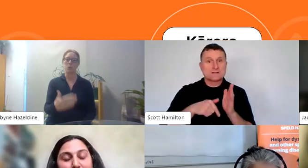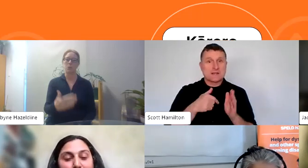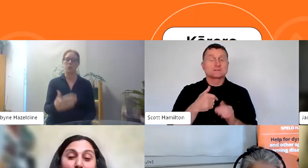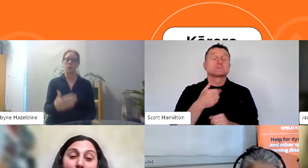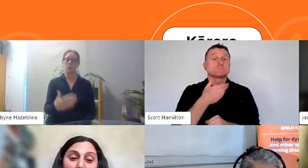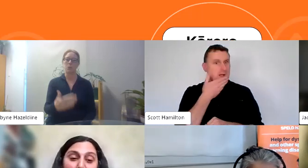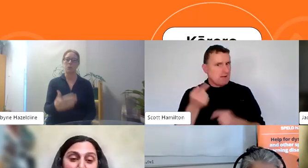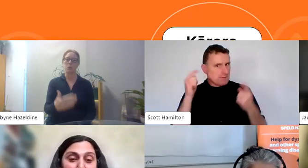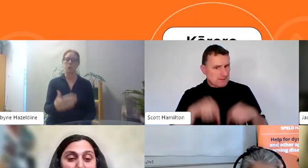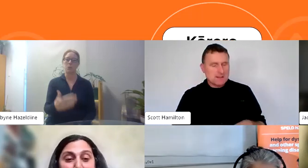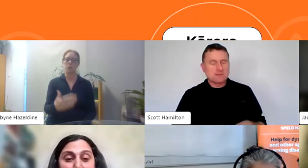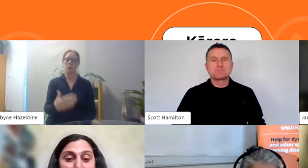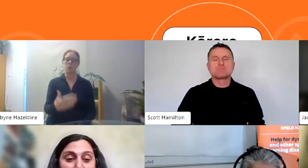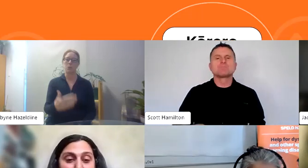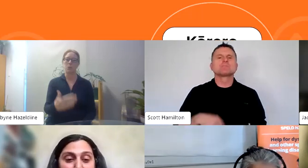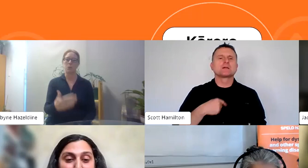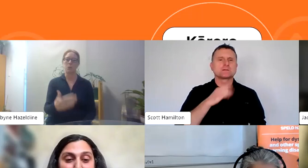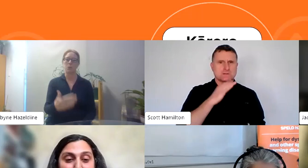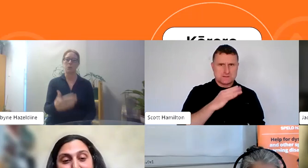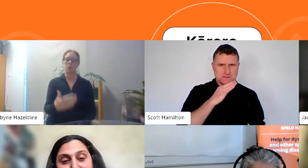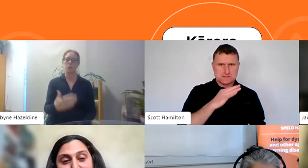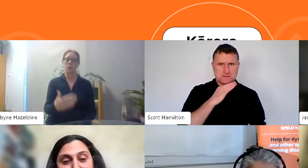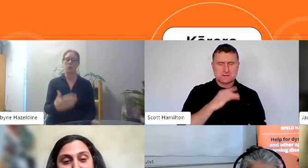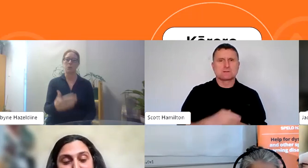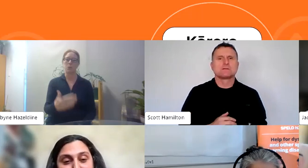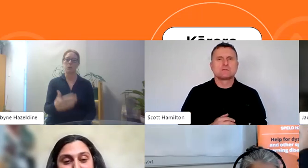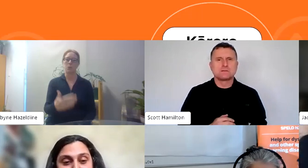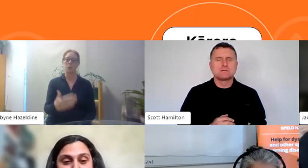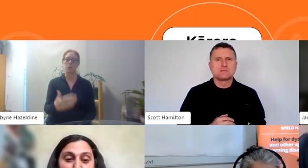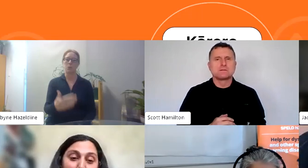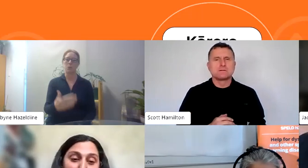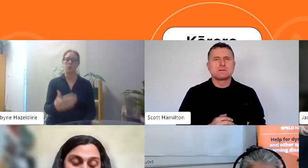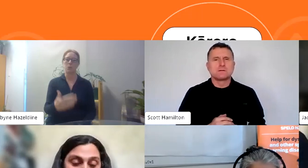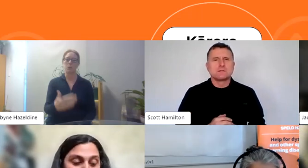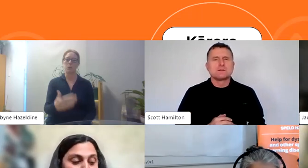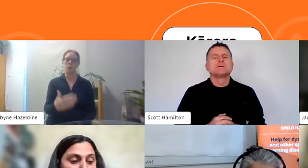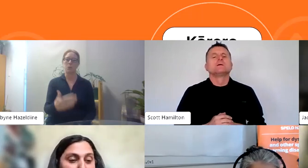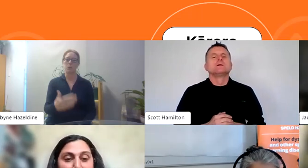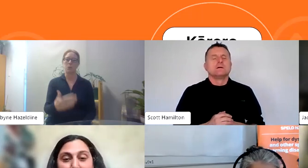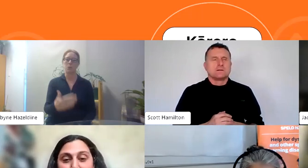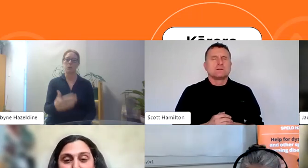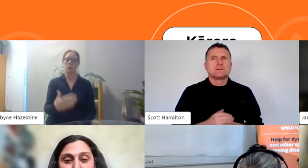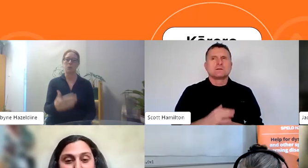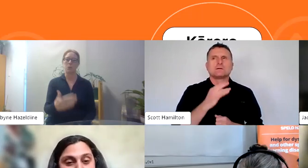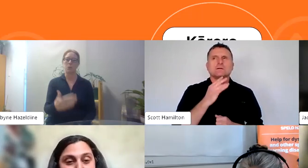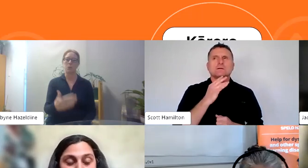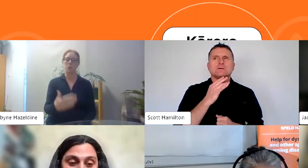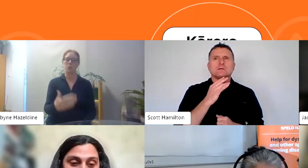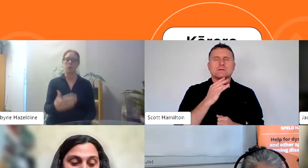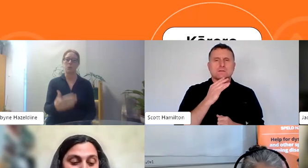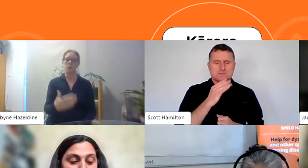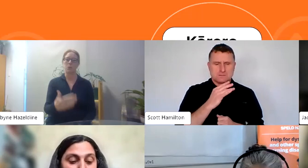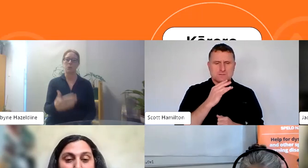So ko Khushru me Kayan me Zeus āku tamariki, ko Burzin tōku tāne,